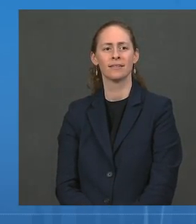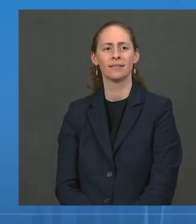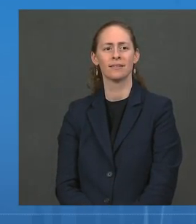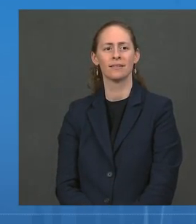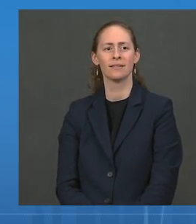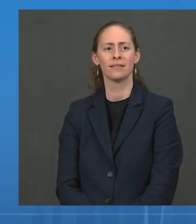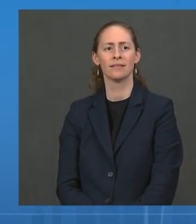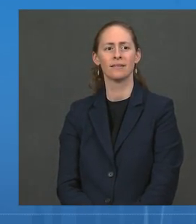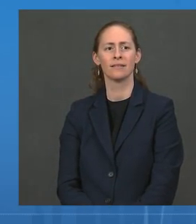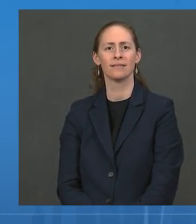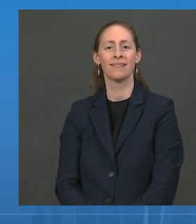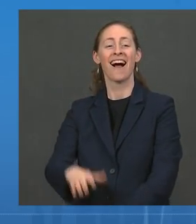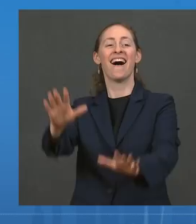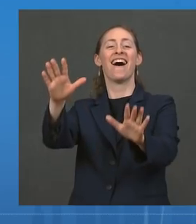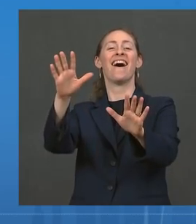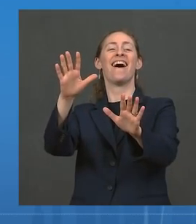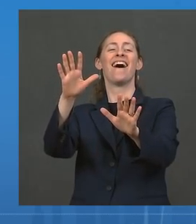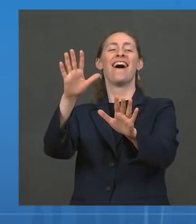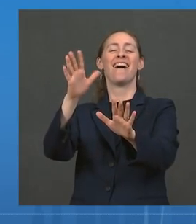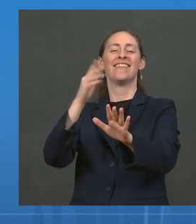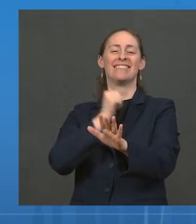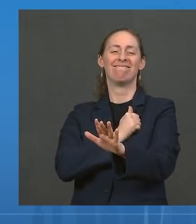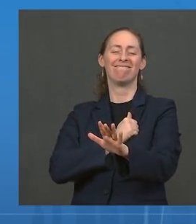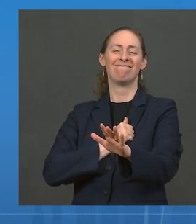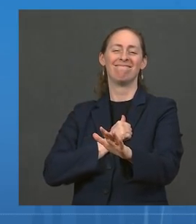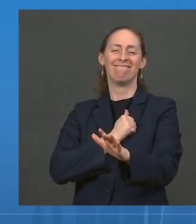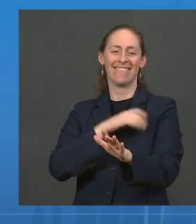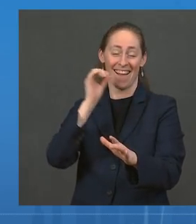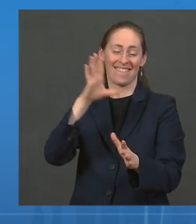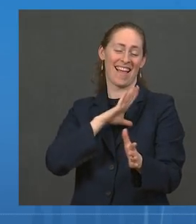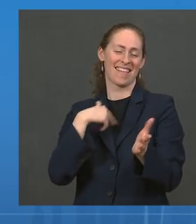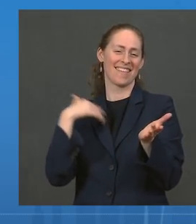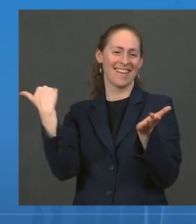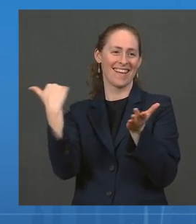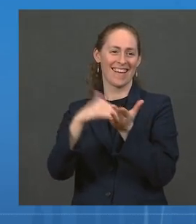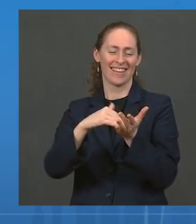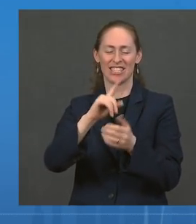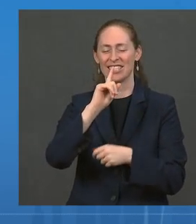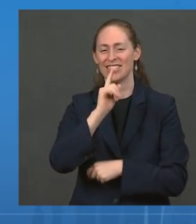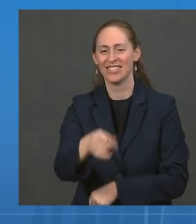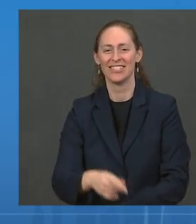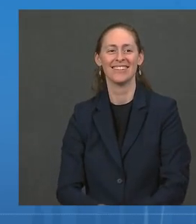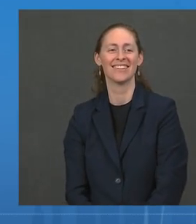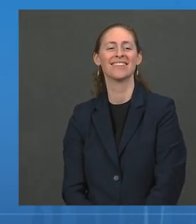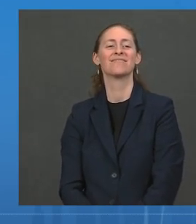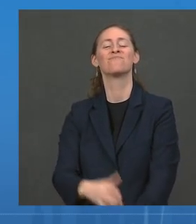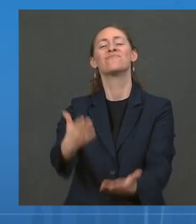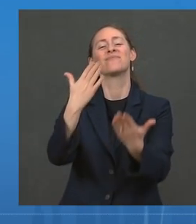Dr. Walensky: Thank you, Jeff. And good morning, everyone.